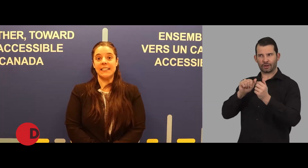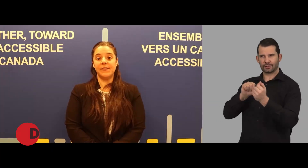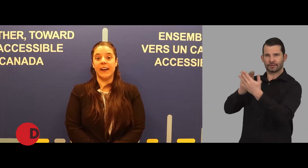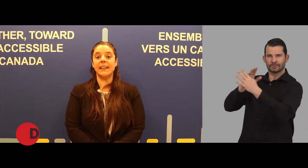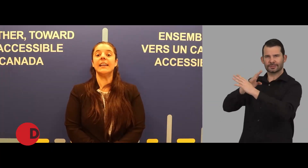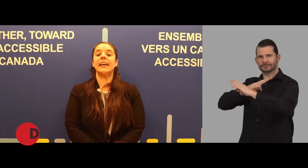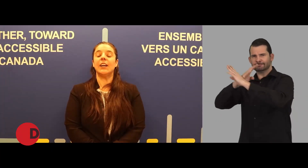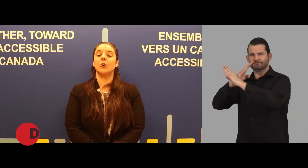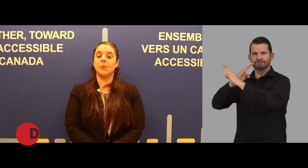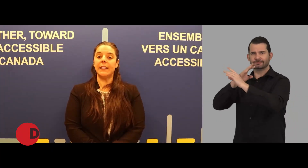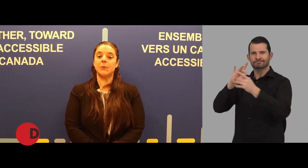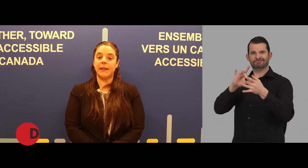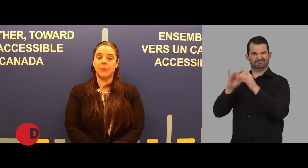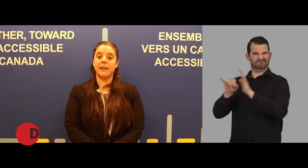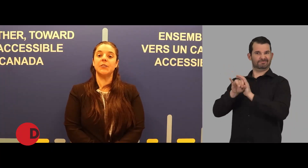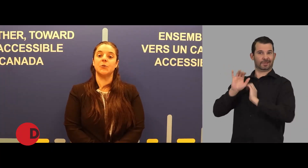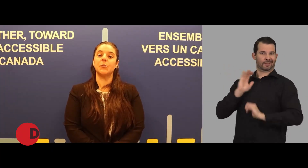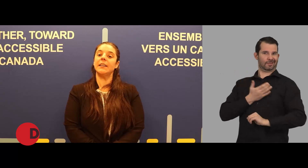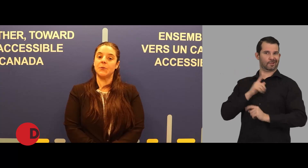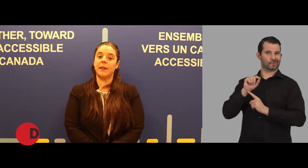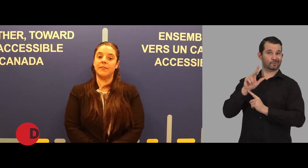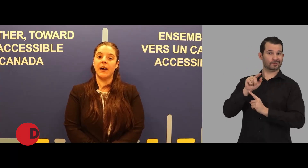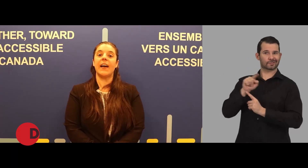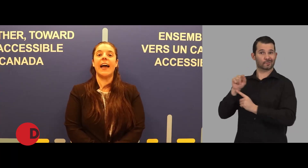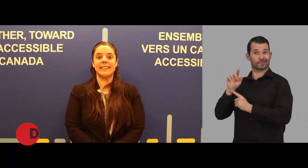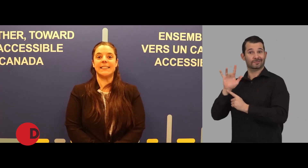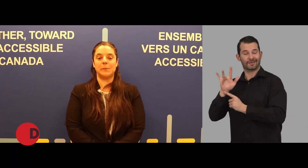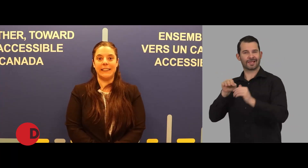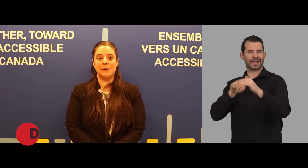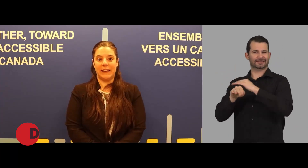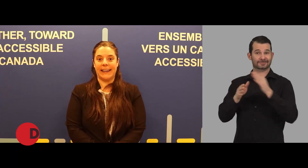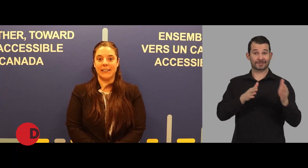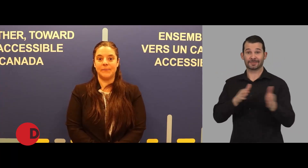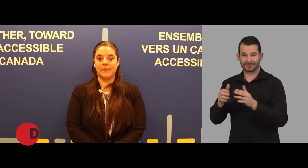address the barriers identified in our 2023 to 2025 Accessibility Plan.